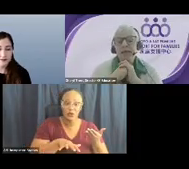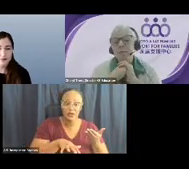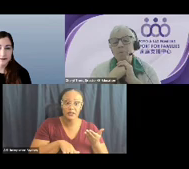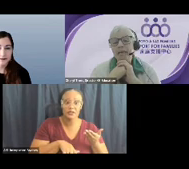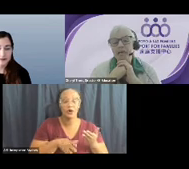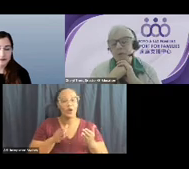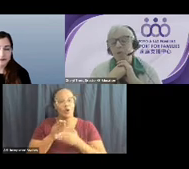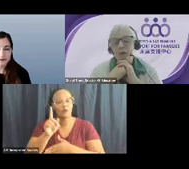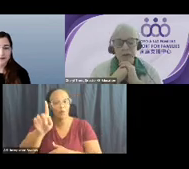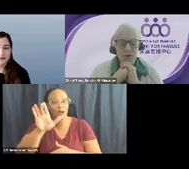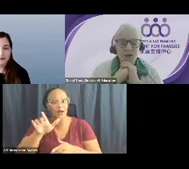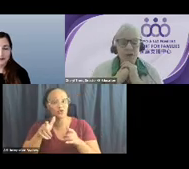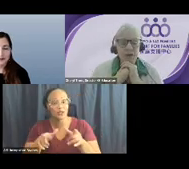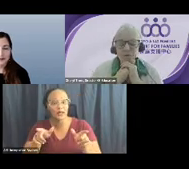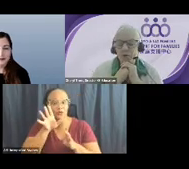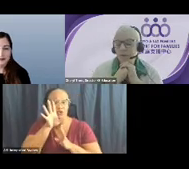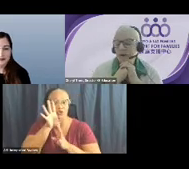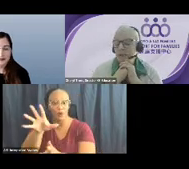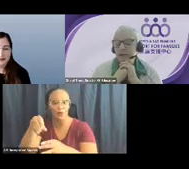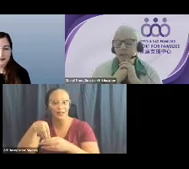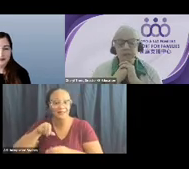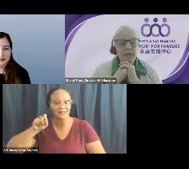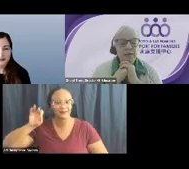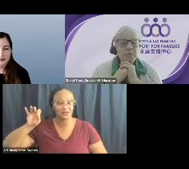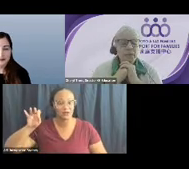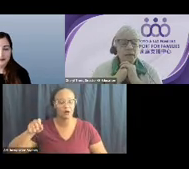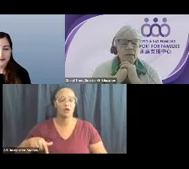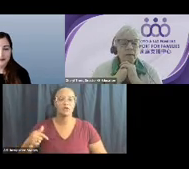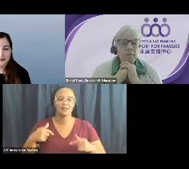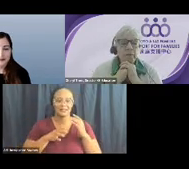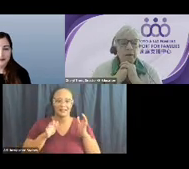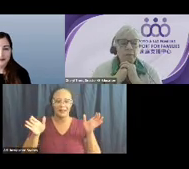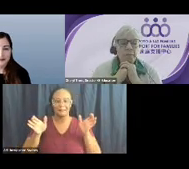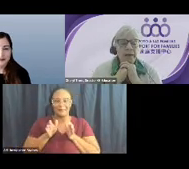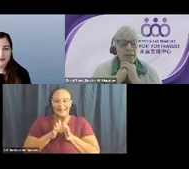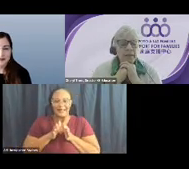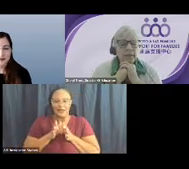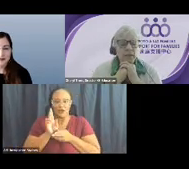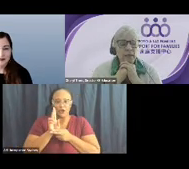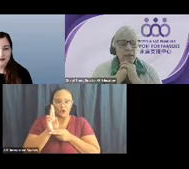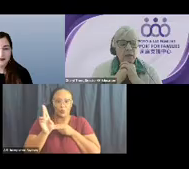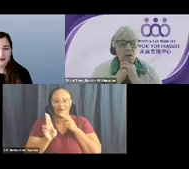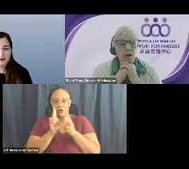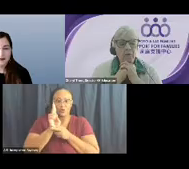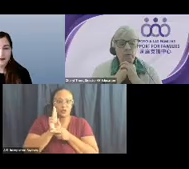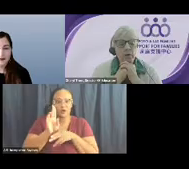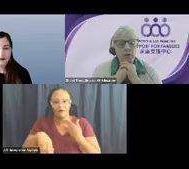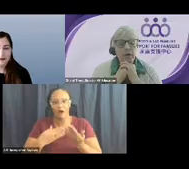So we're like a little mini universe of all the of all the parent centers. Um but you know often